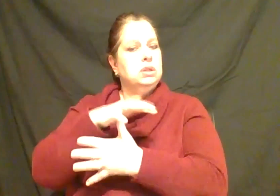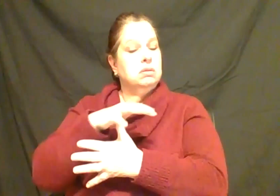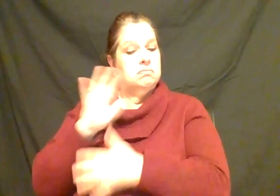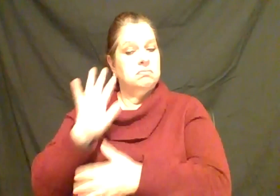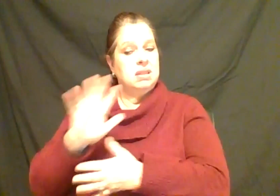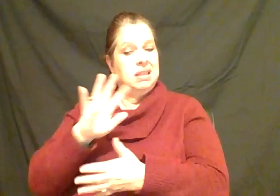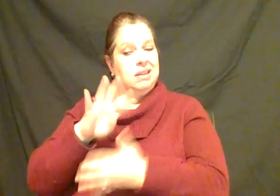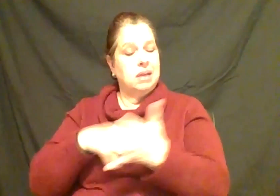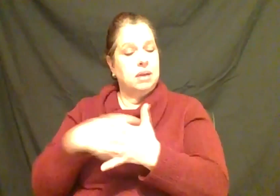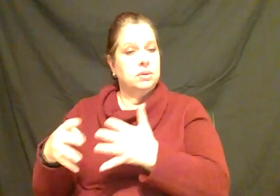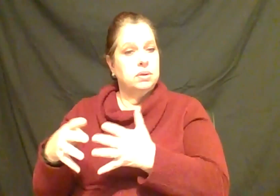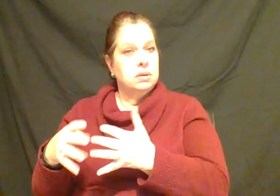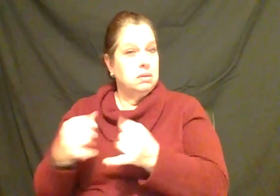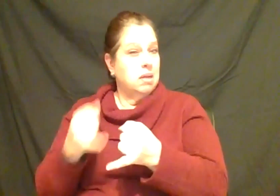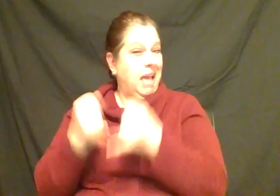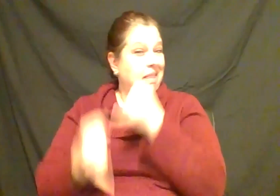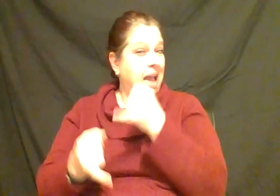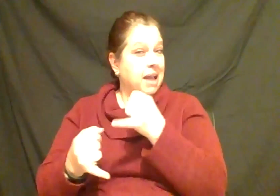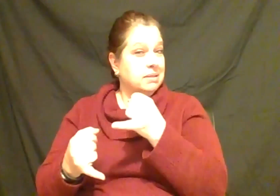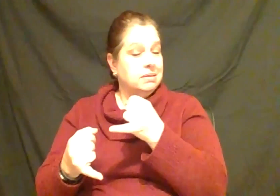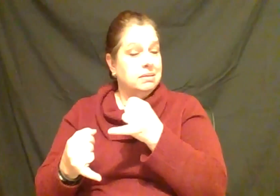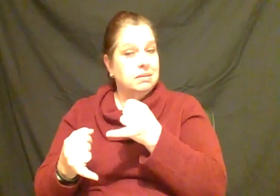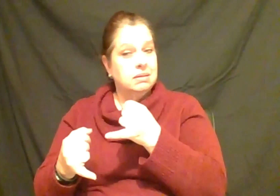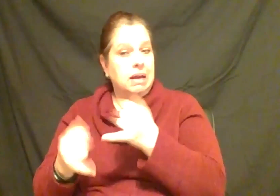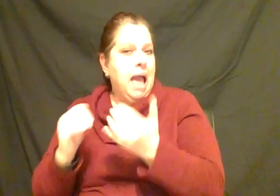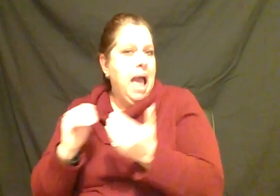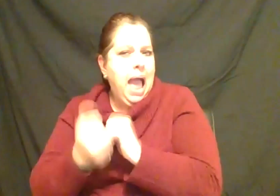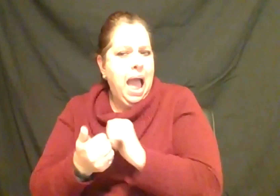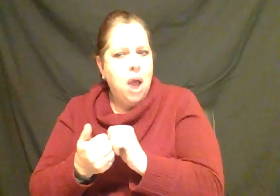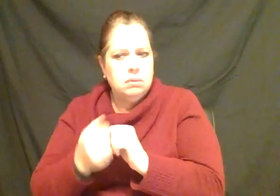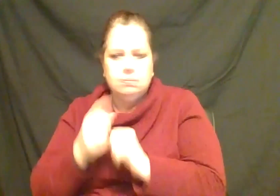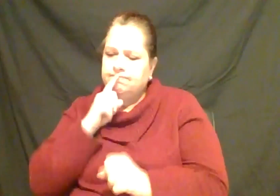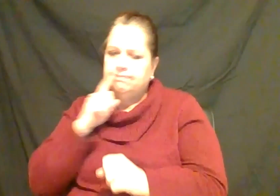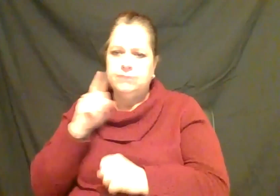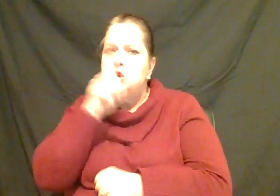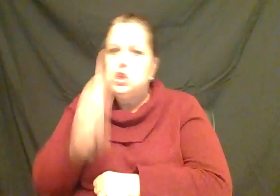be scheduling last and if so how are they going to be guaranteed the classes that they need